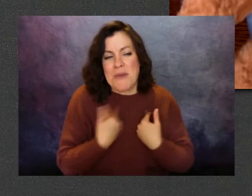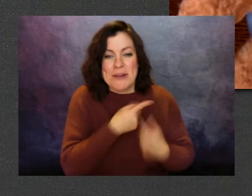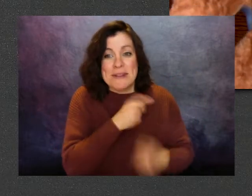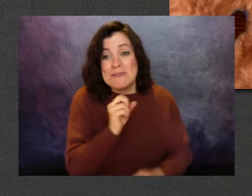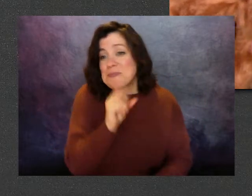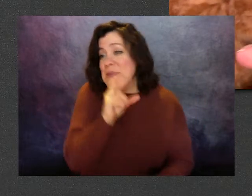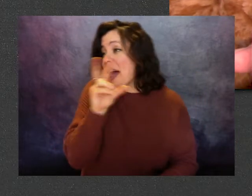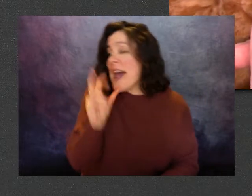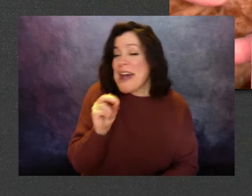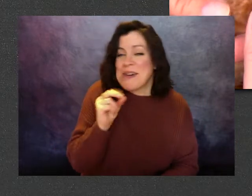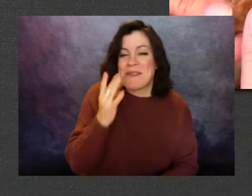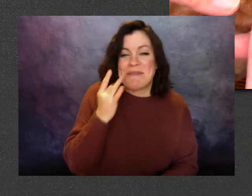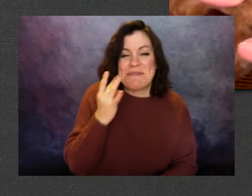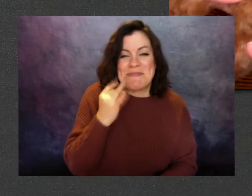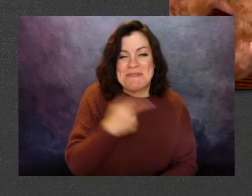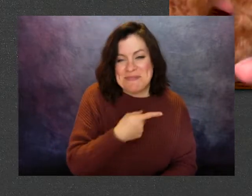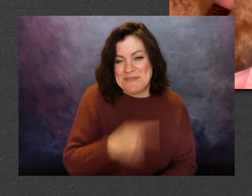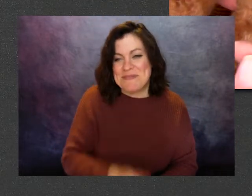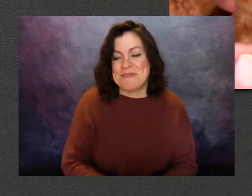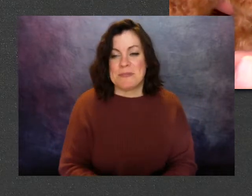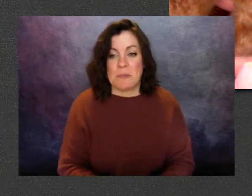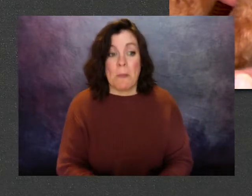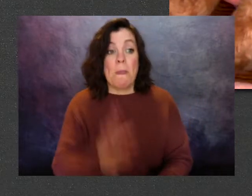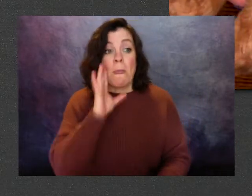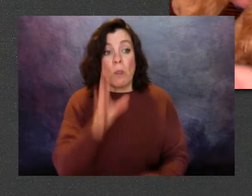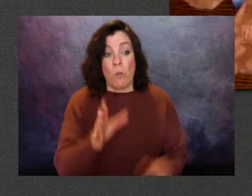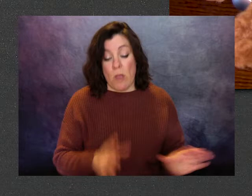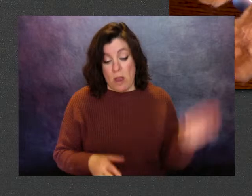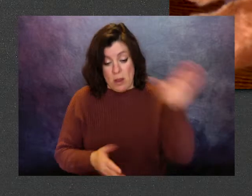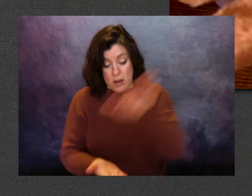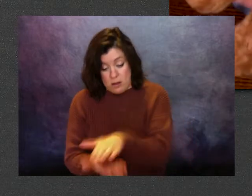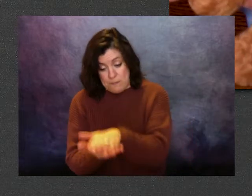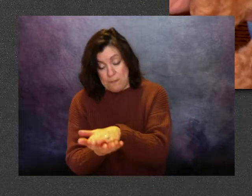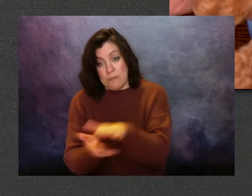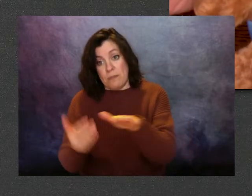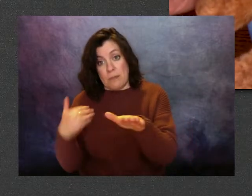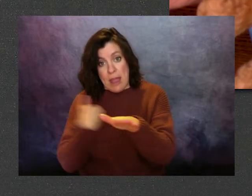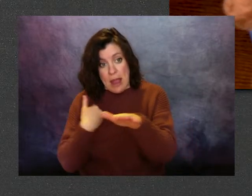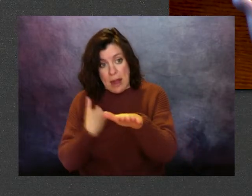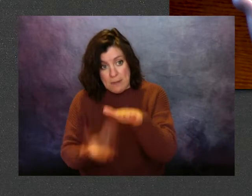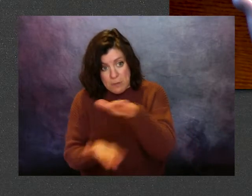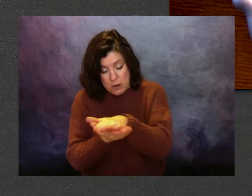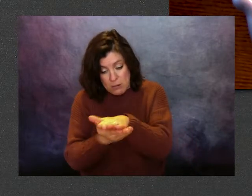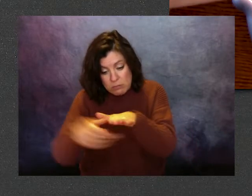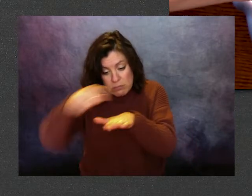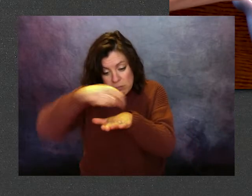And you're going to trace around the kitty or the other animal that you have.